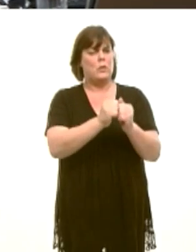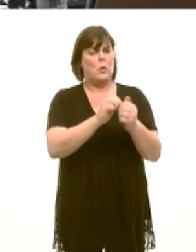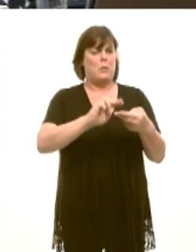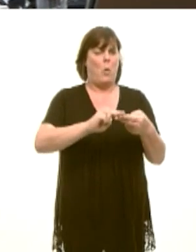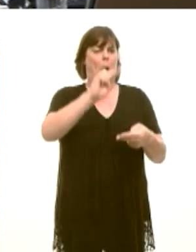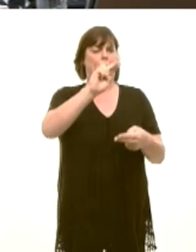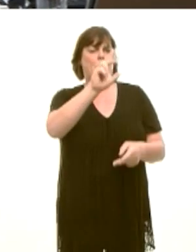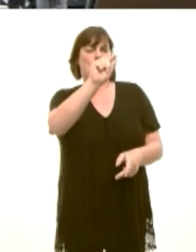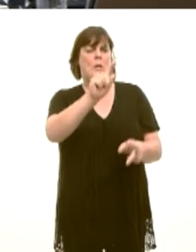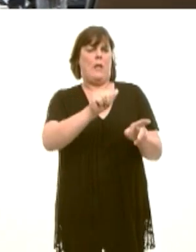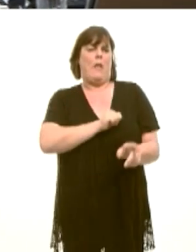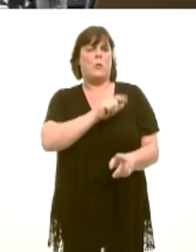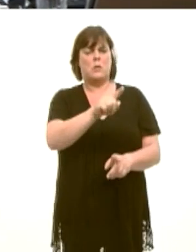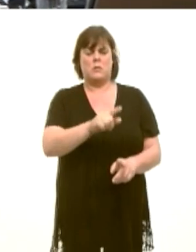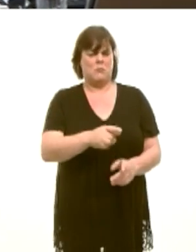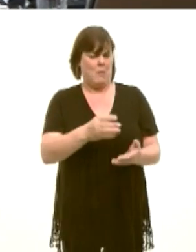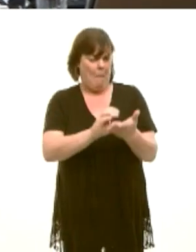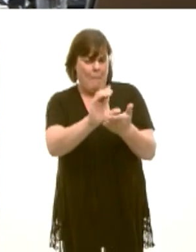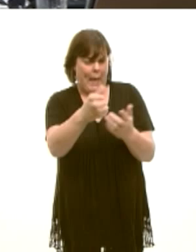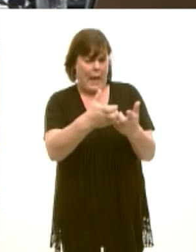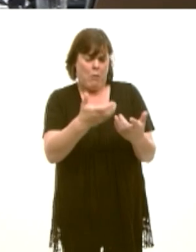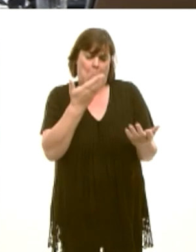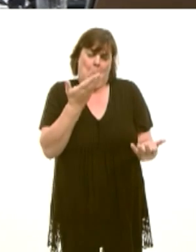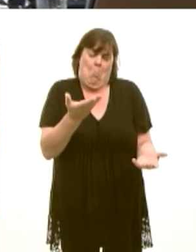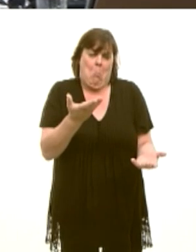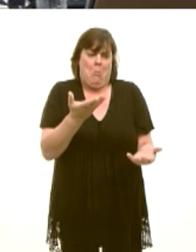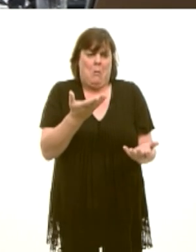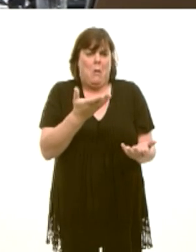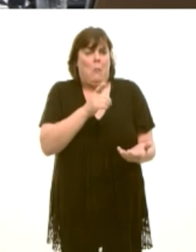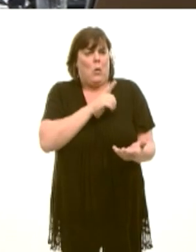explain how thatís to be paid for in terms of more affordable homes. Iím sure that we